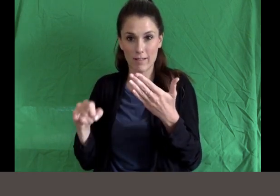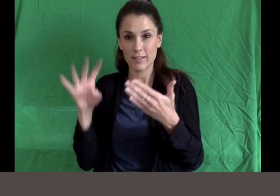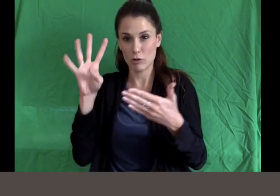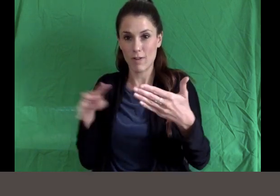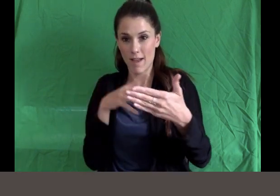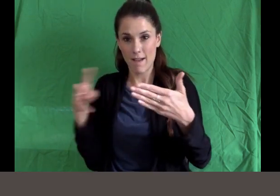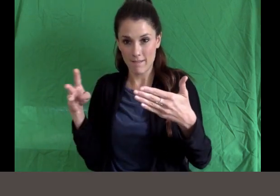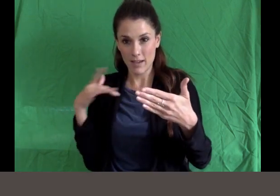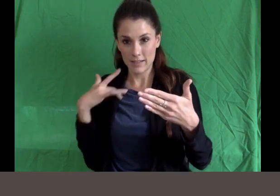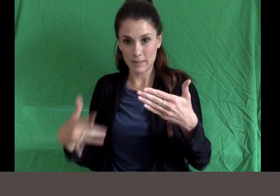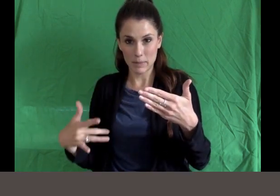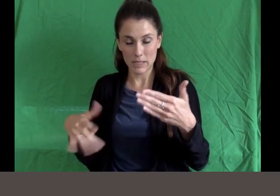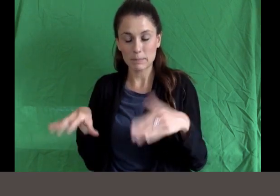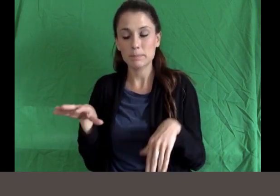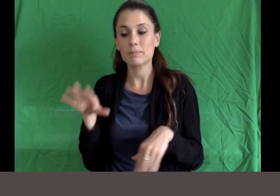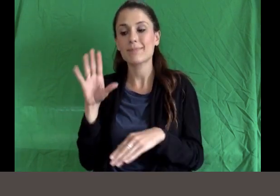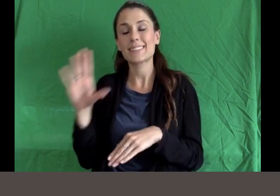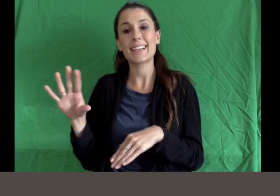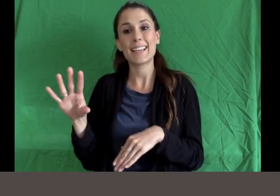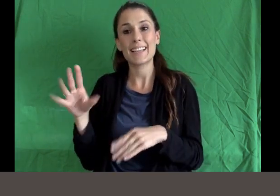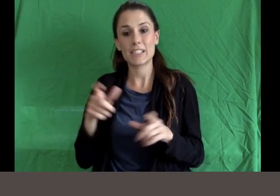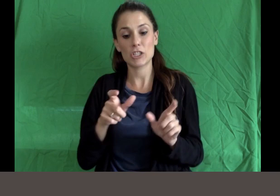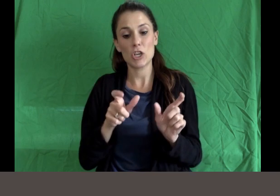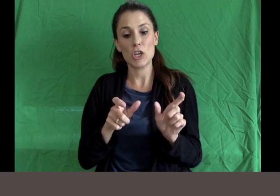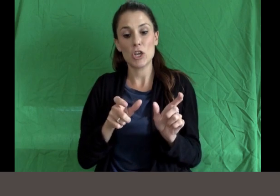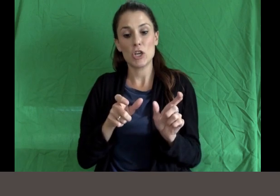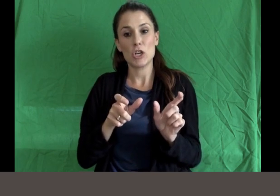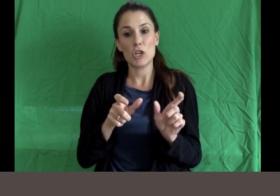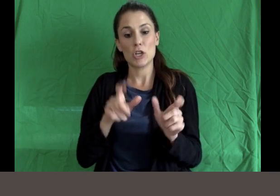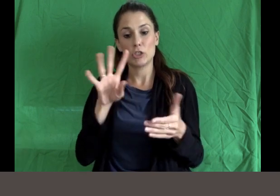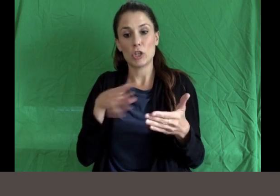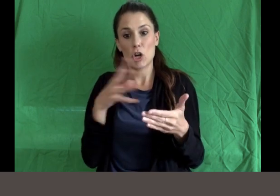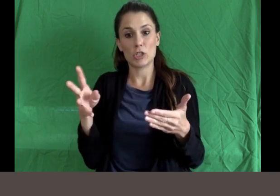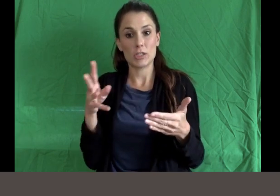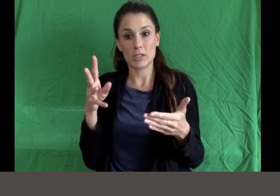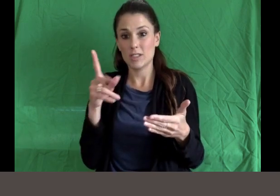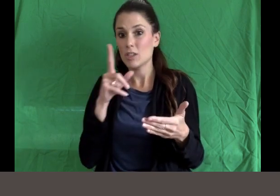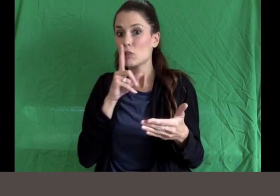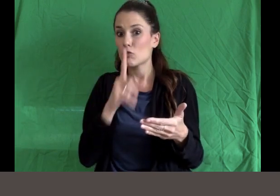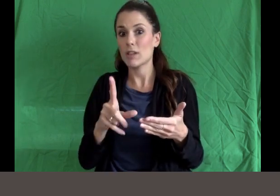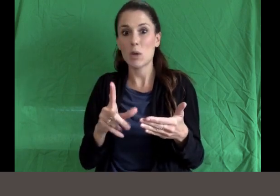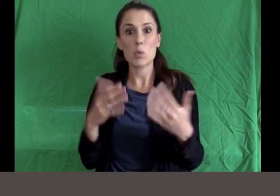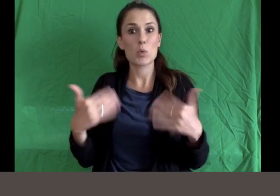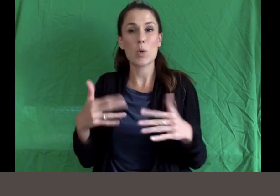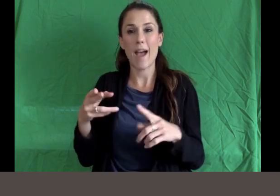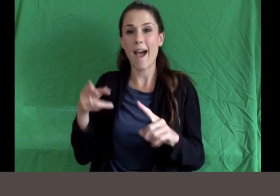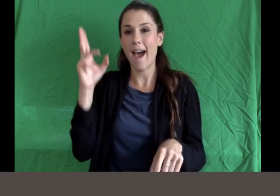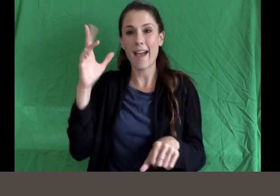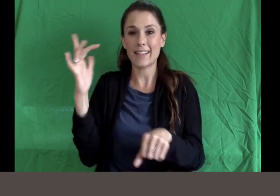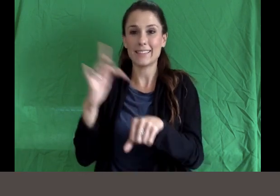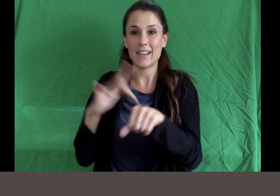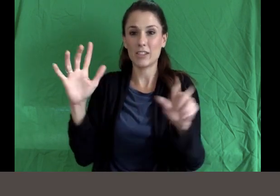elements and his charts are extremely extremely high touch meaning there's a lot of attention